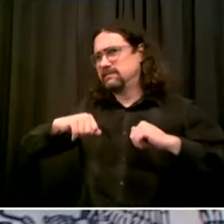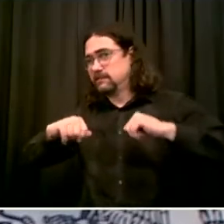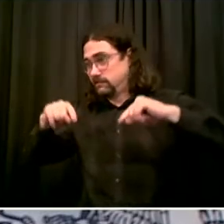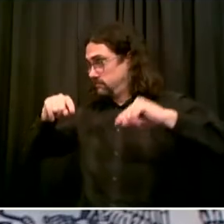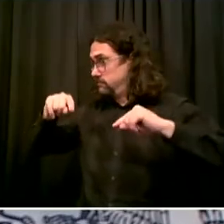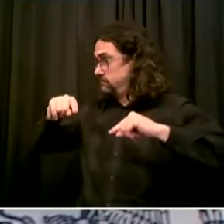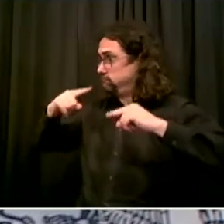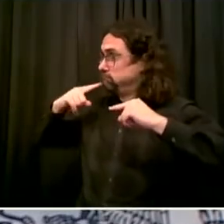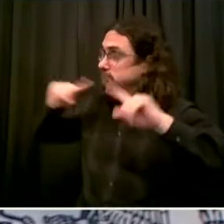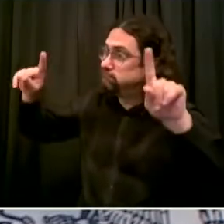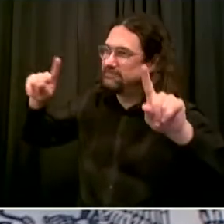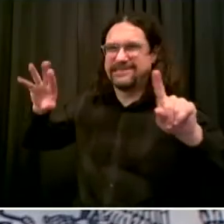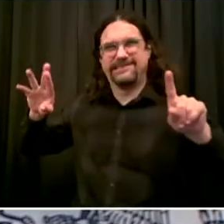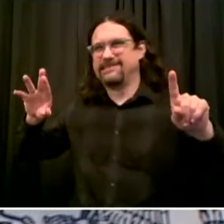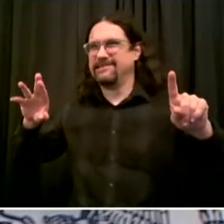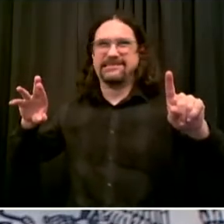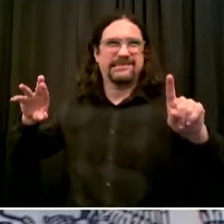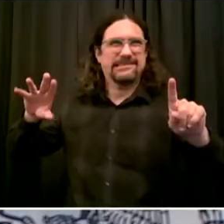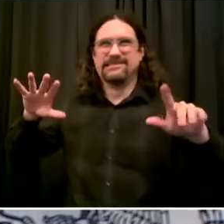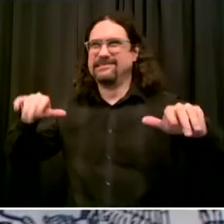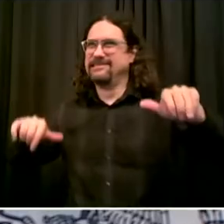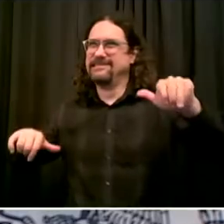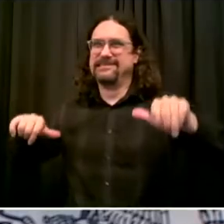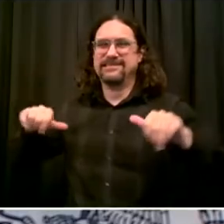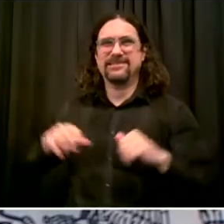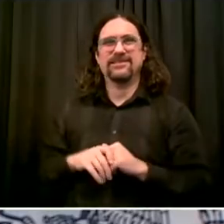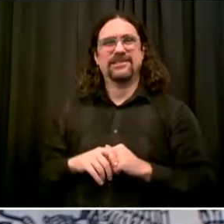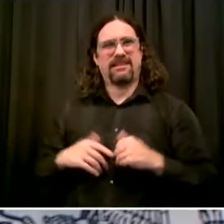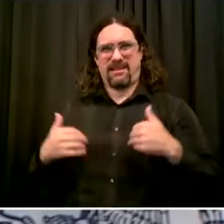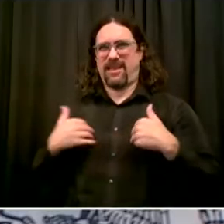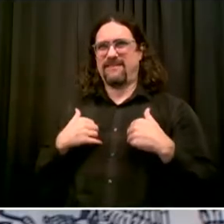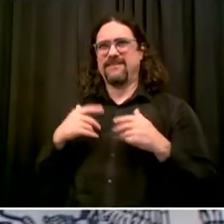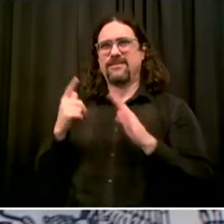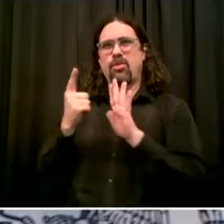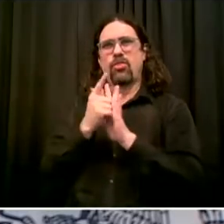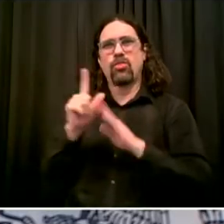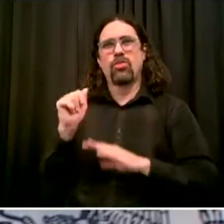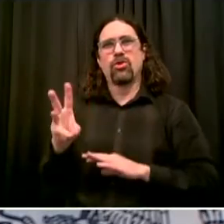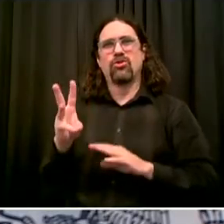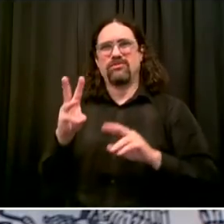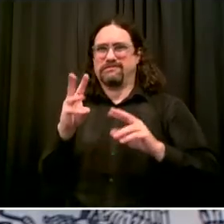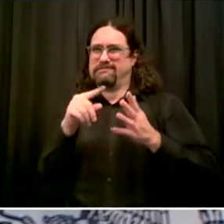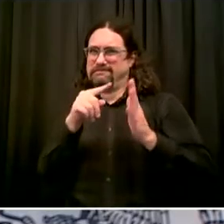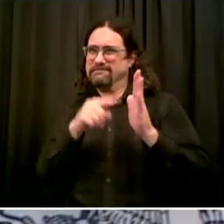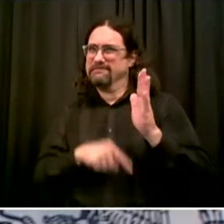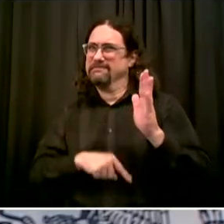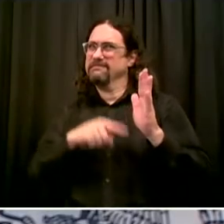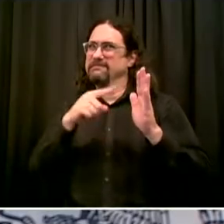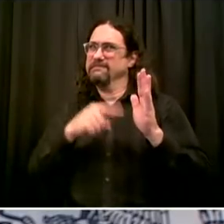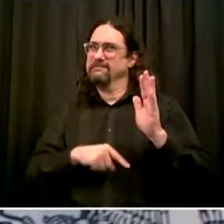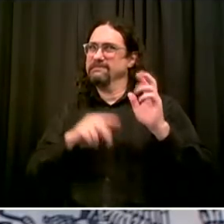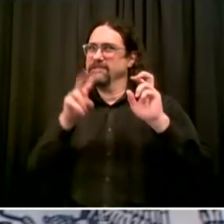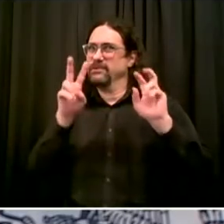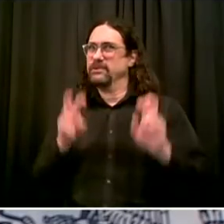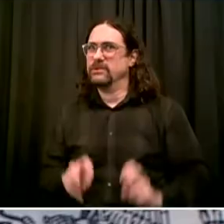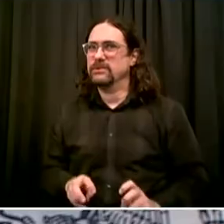QUESTIO NSABOUT HOW MUCH IT WOULD WORK IN PRACTICE AND CONSEQUENS CE INNTEDED AND UNINTENDED AND